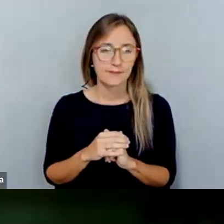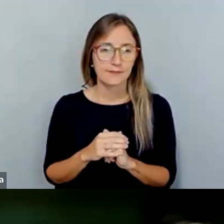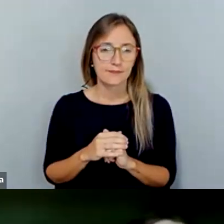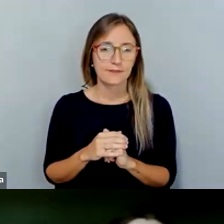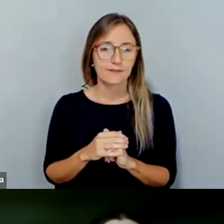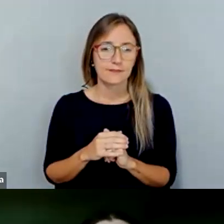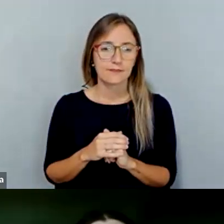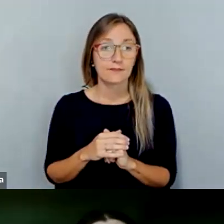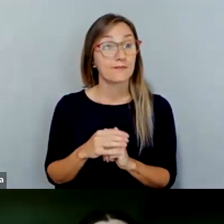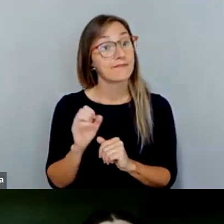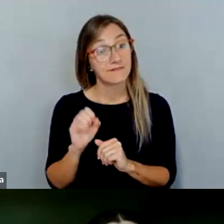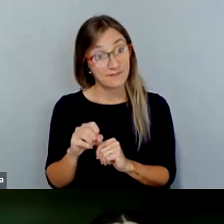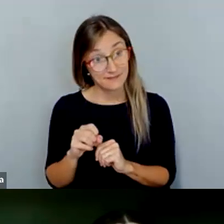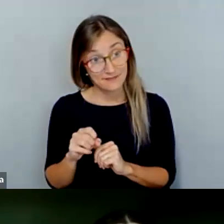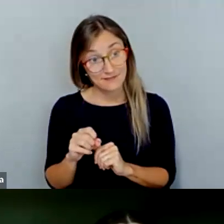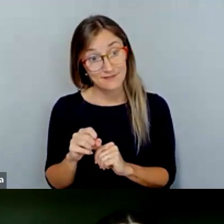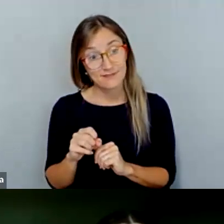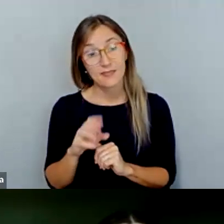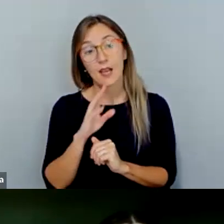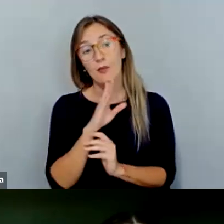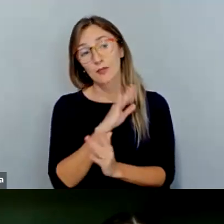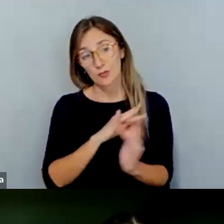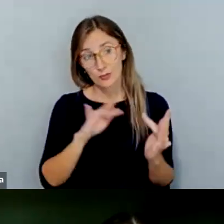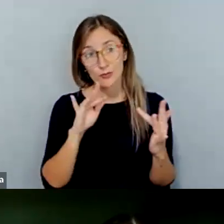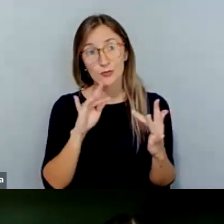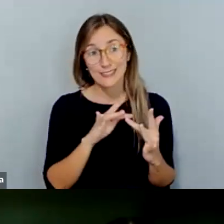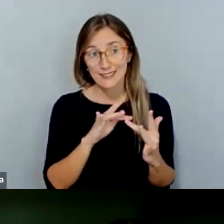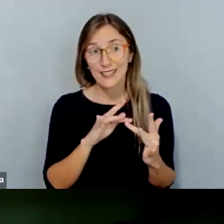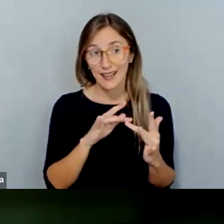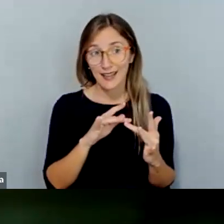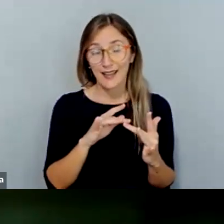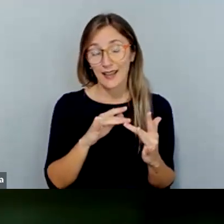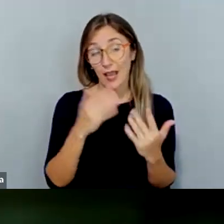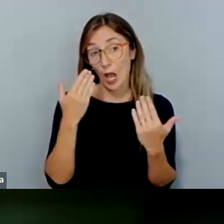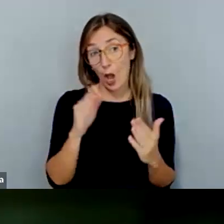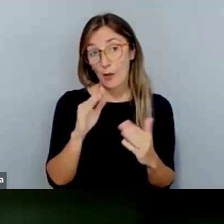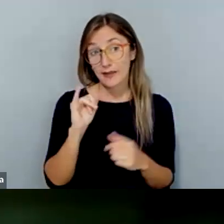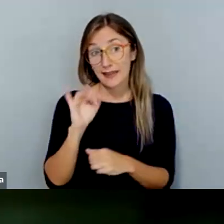I sent this link to only Abby. Nevermind, you posted it to